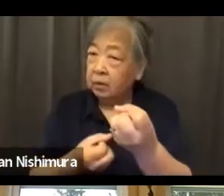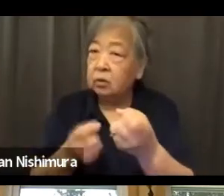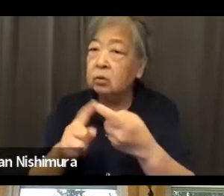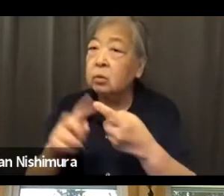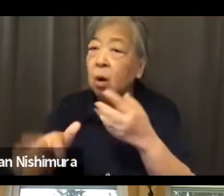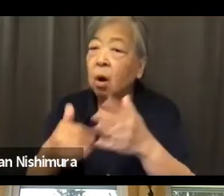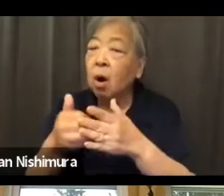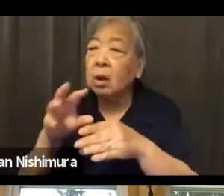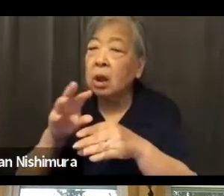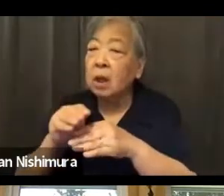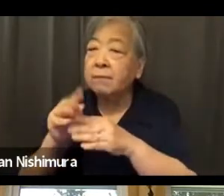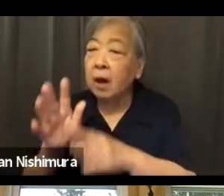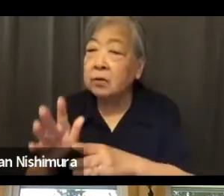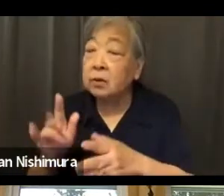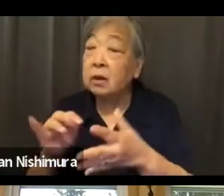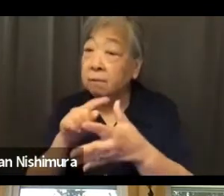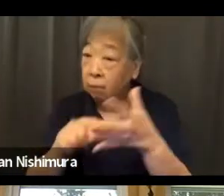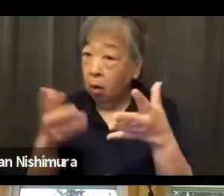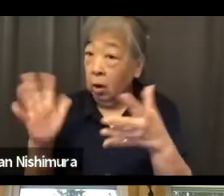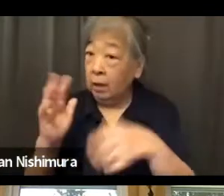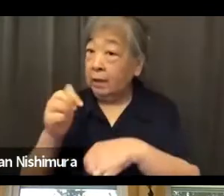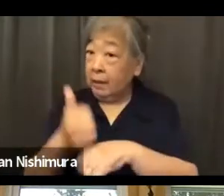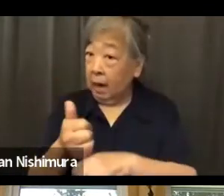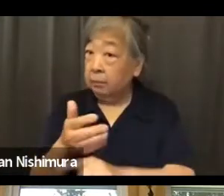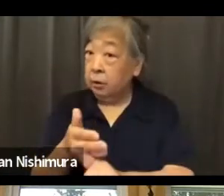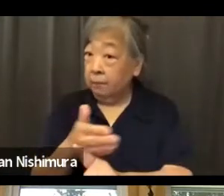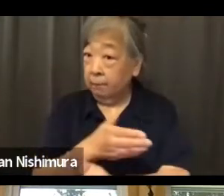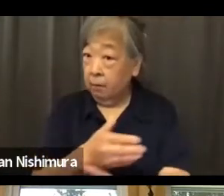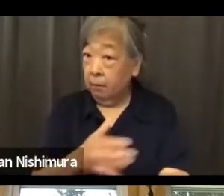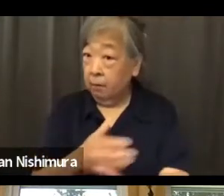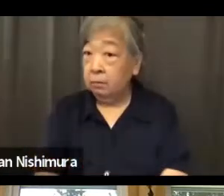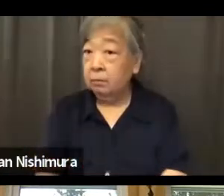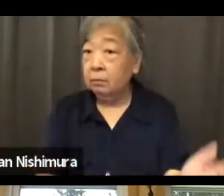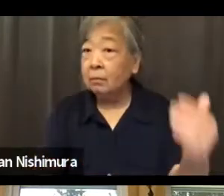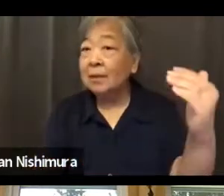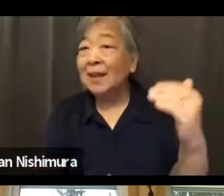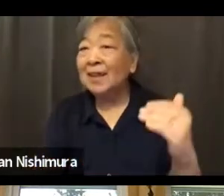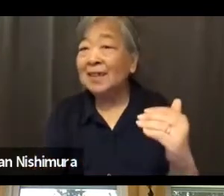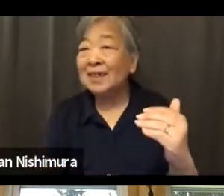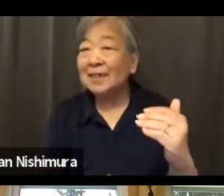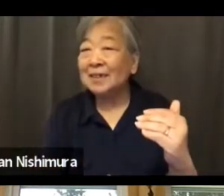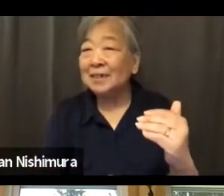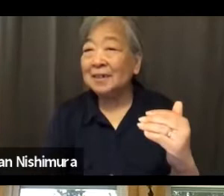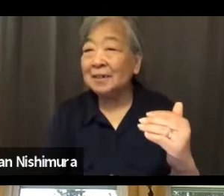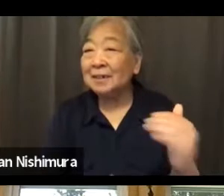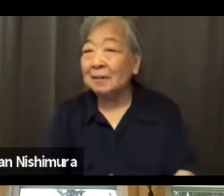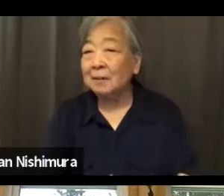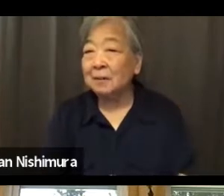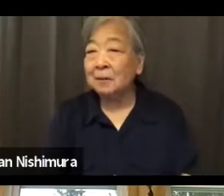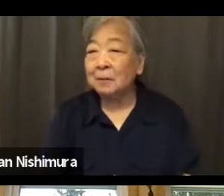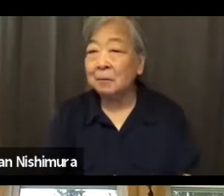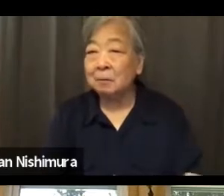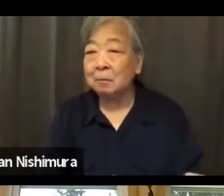if those are established in advance. Next slide, please.